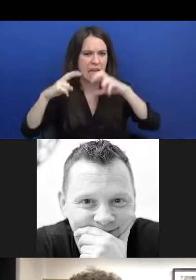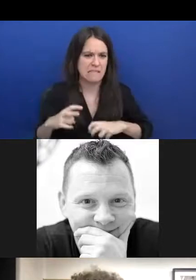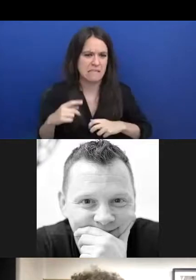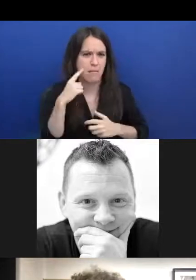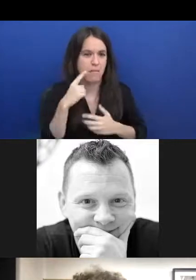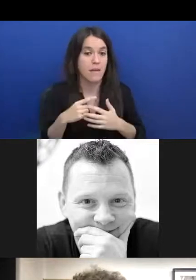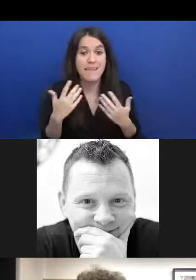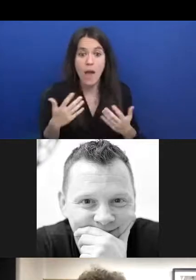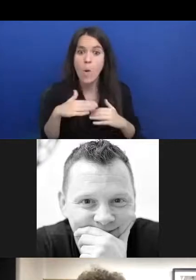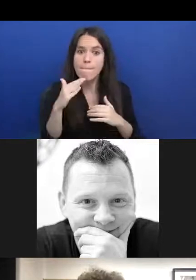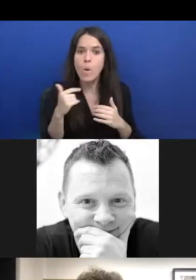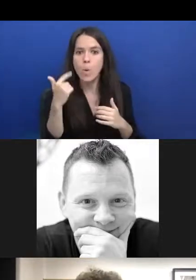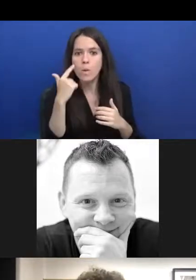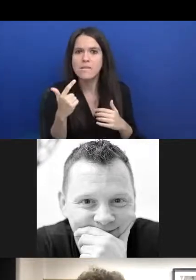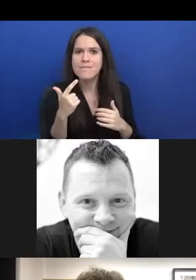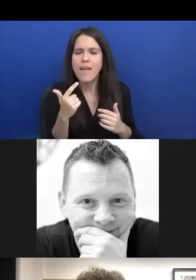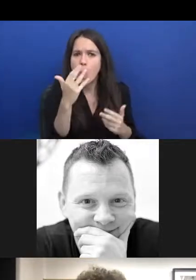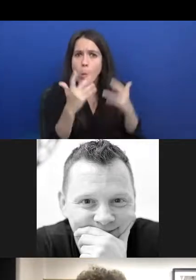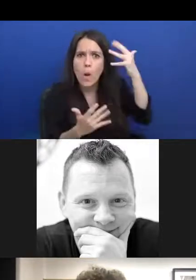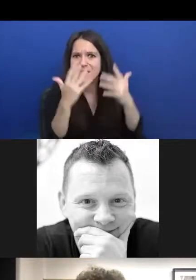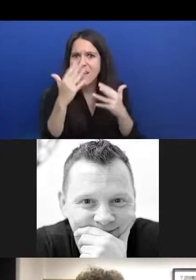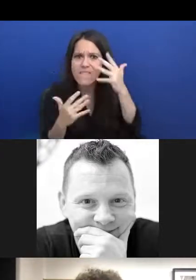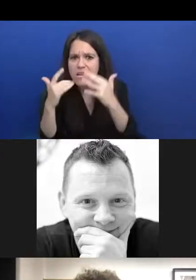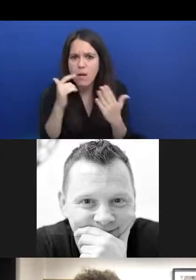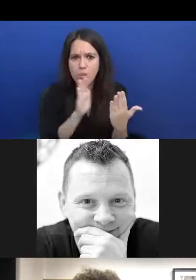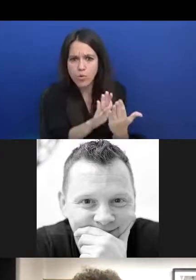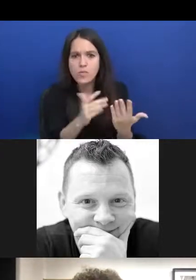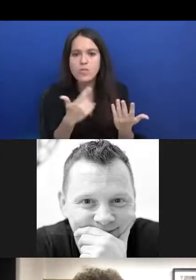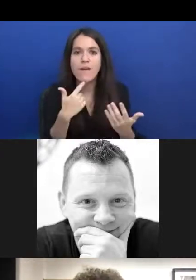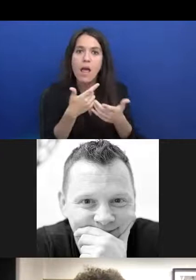approaches so I talked about work on language processing but there's also spatial modeling